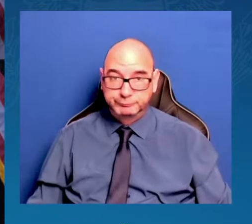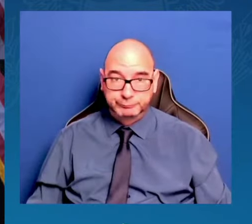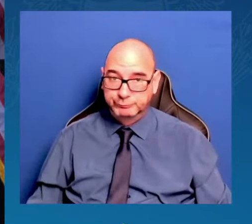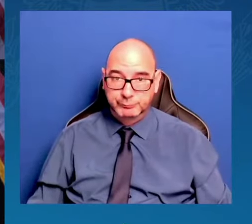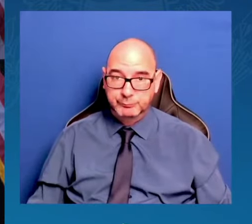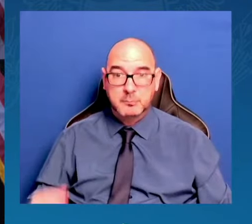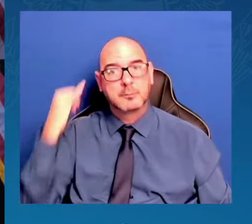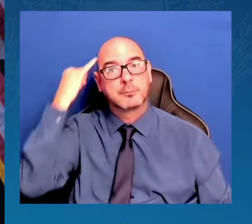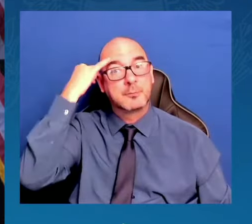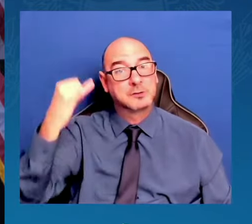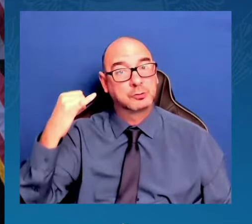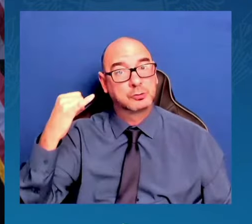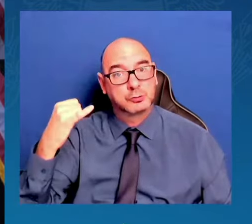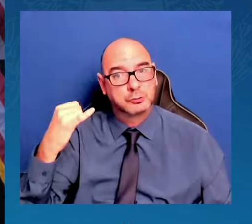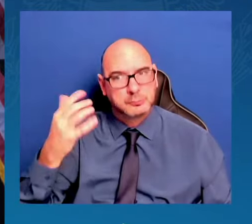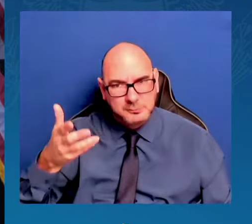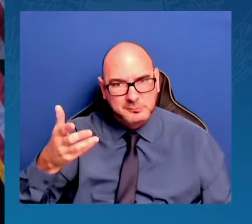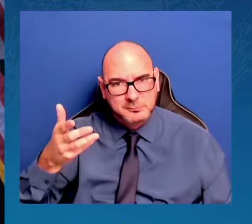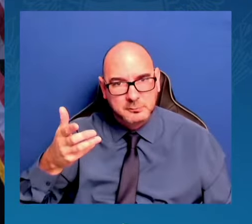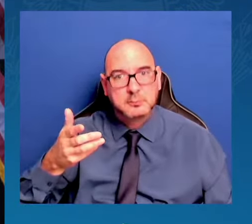So, today, we are fighting back.